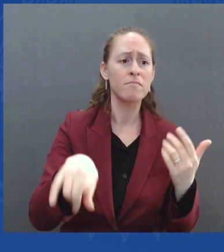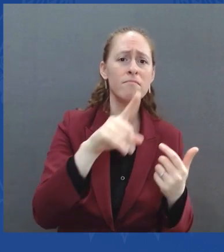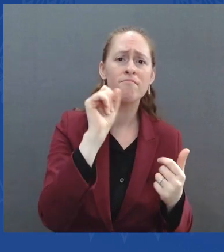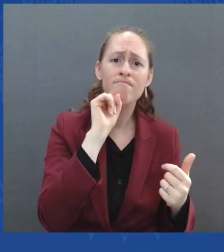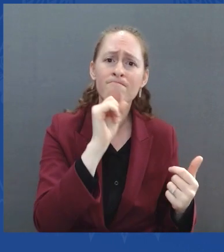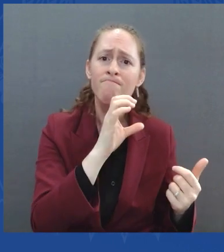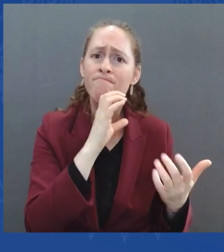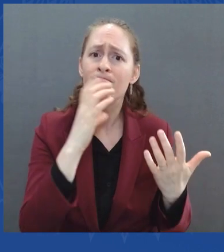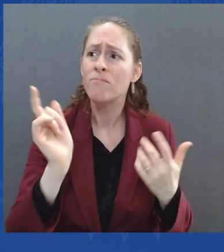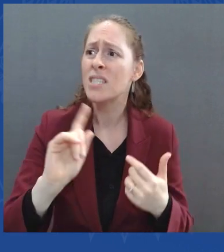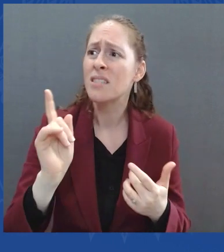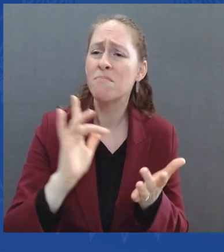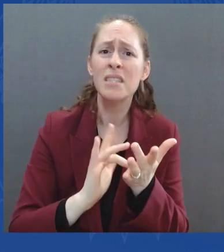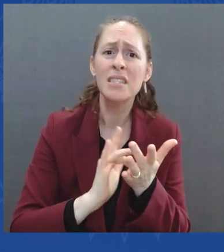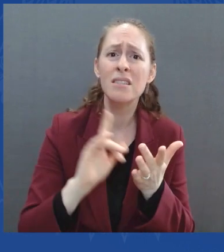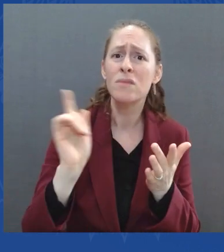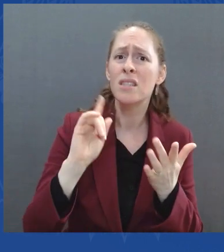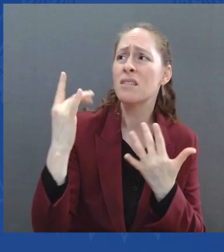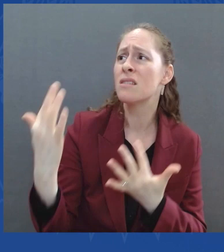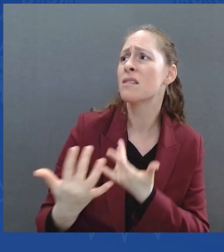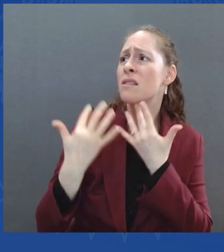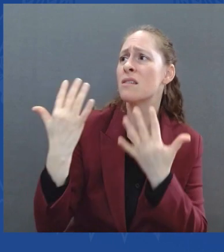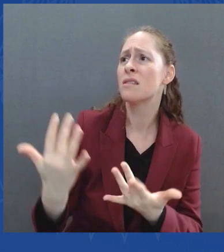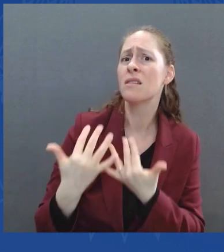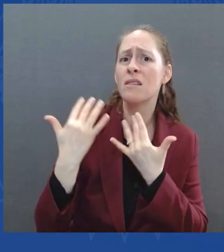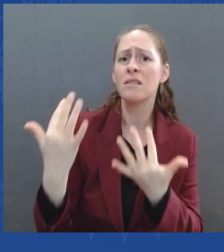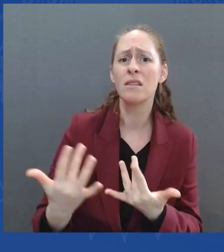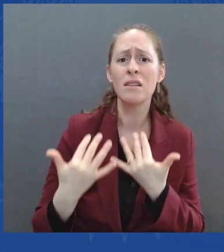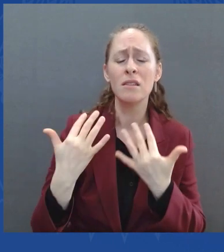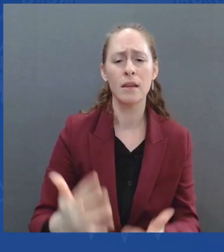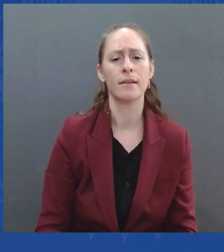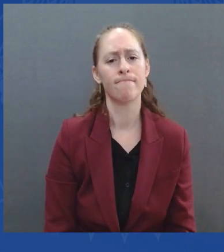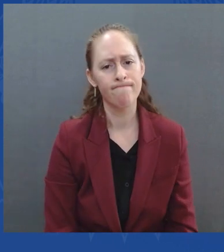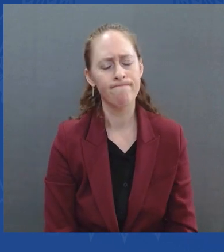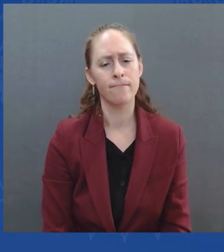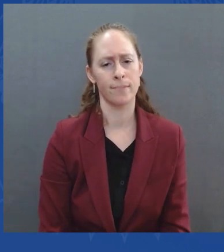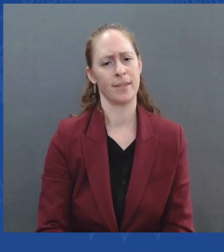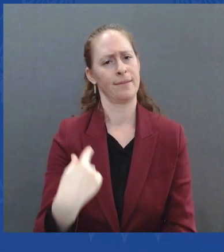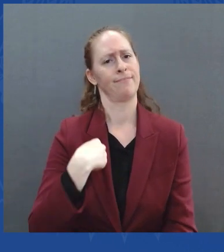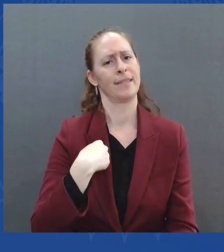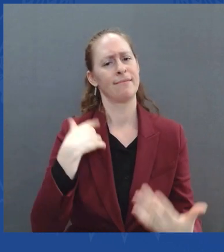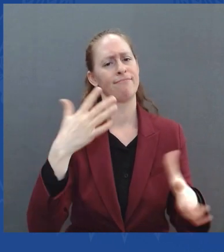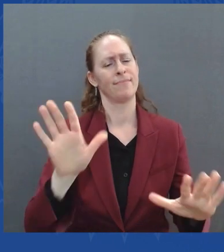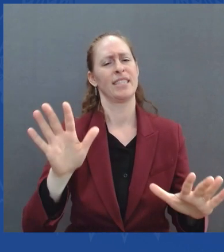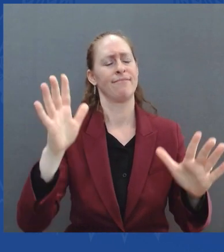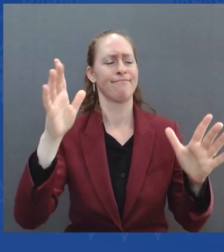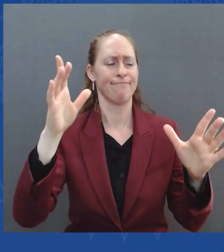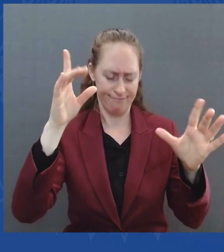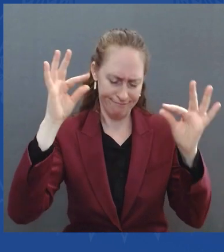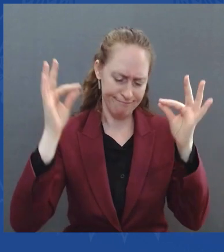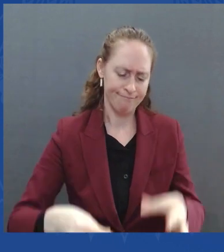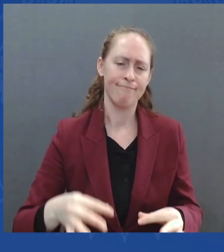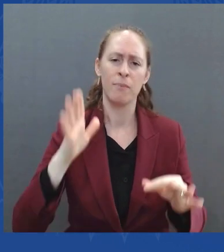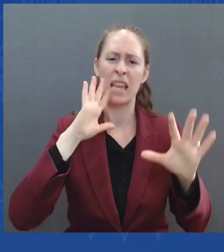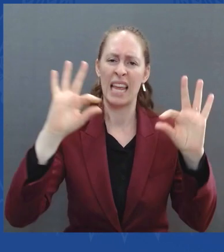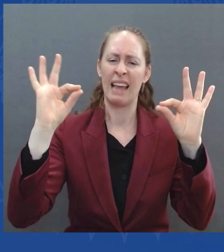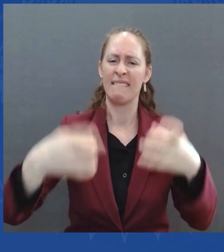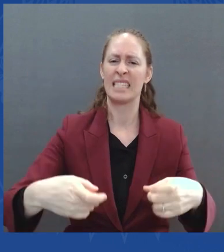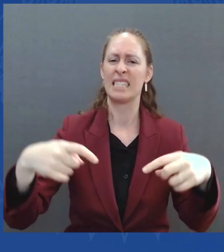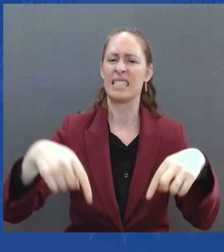I, like many of you, made a campaign promise to fix this. And today we are. You all -- the members in front of me did all the work.